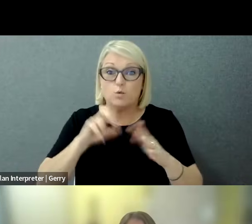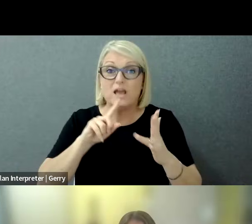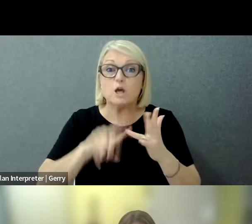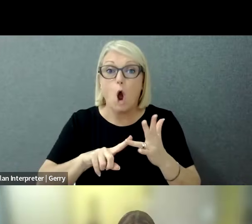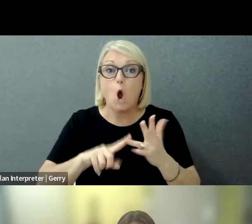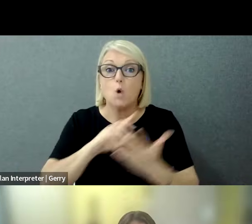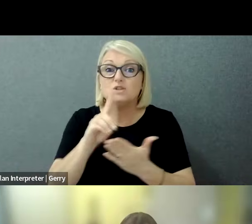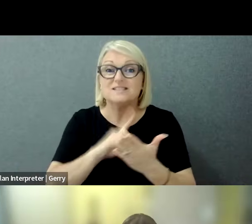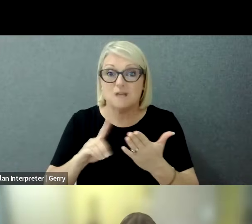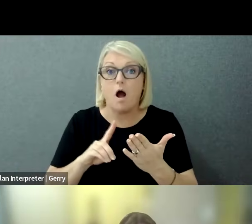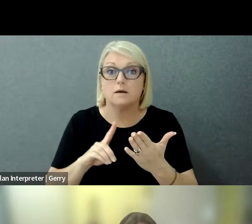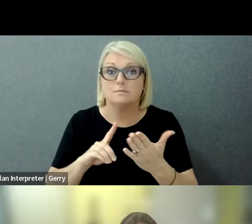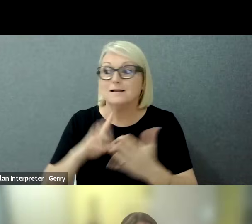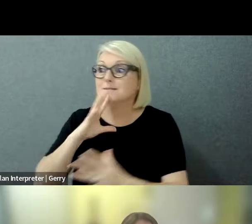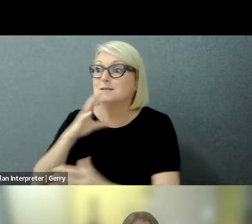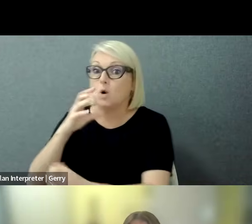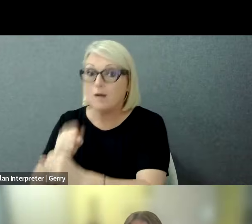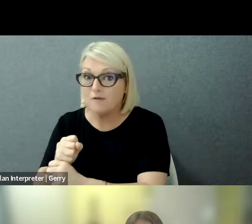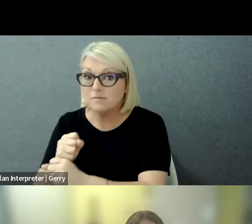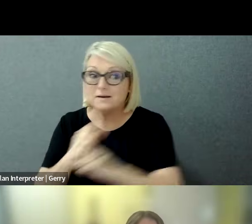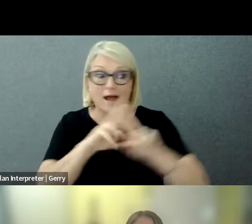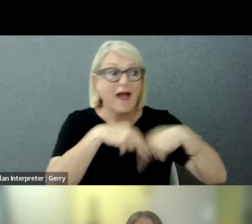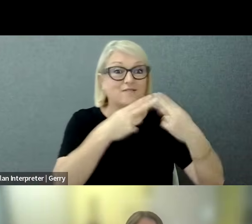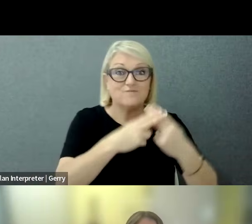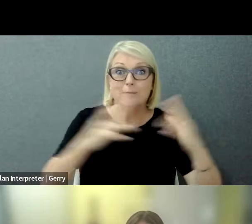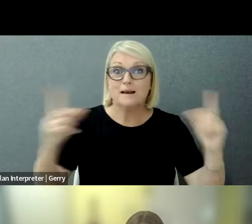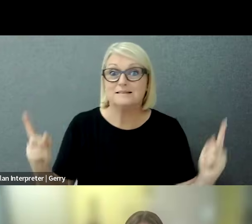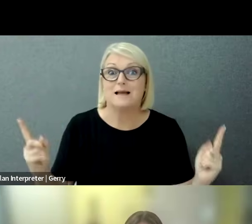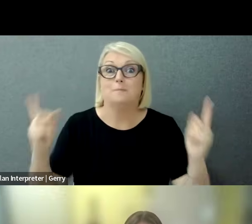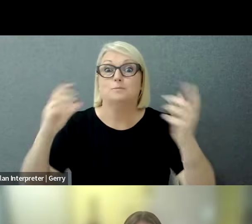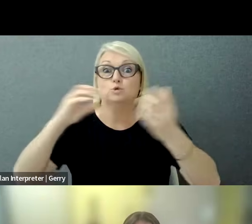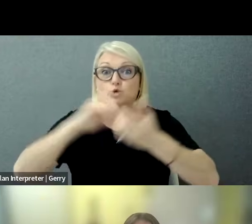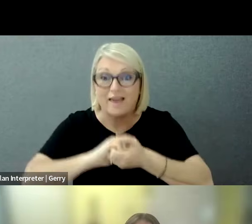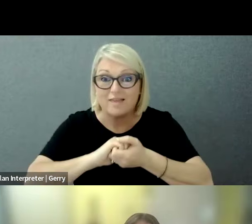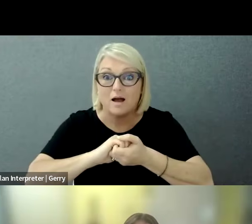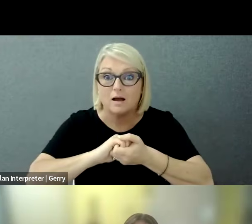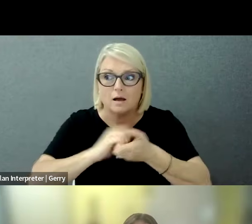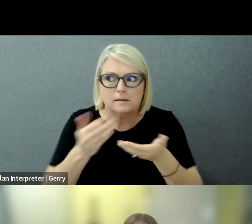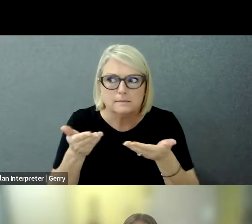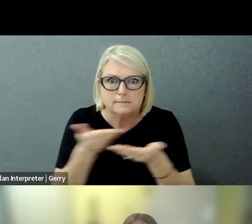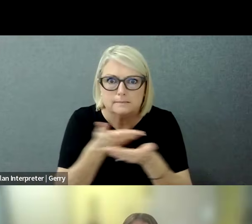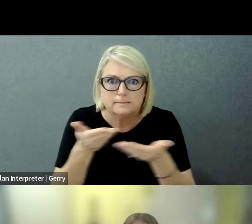are the most innovative. They don't say, give me 17 new services. They go, can this service just